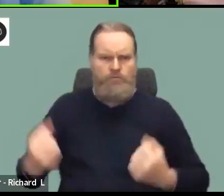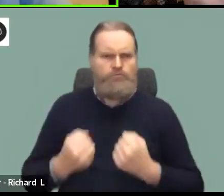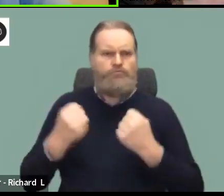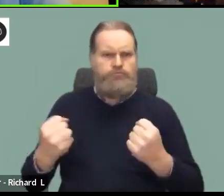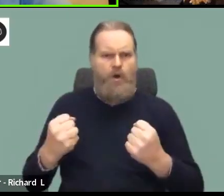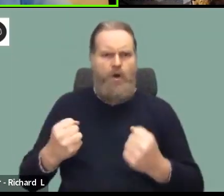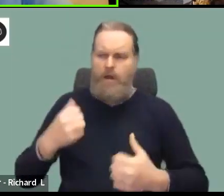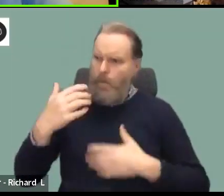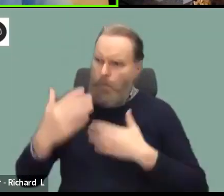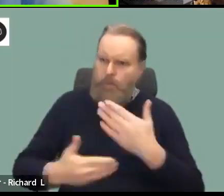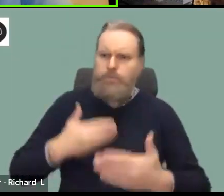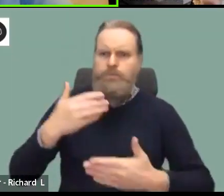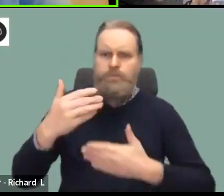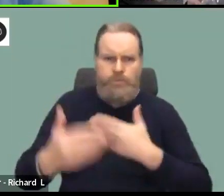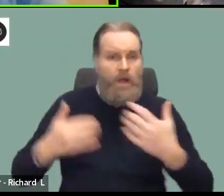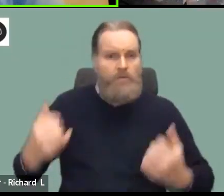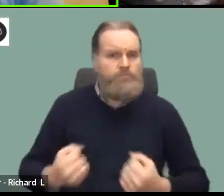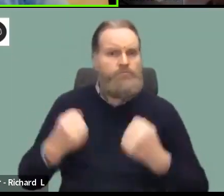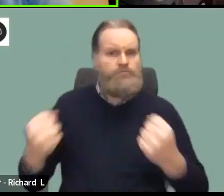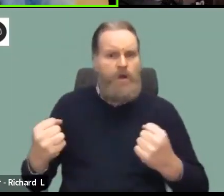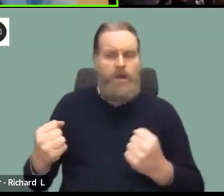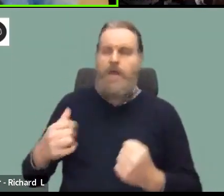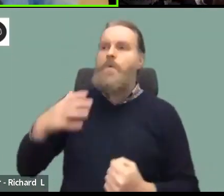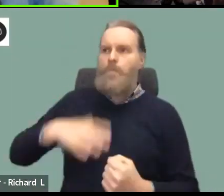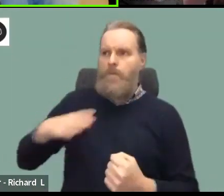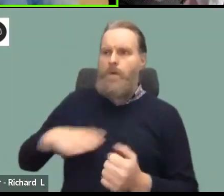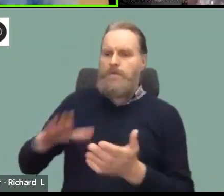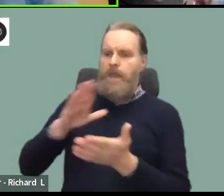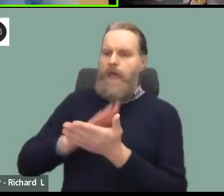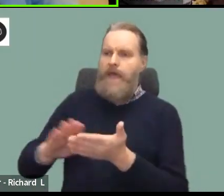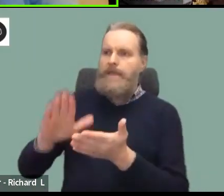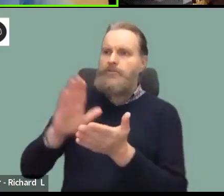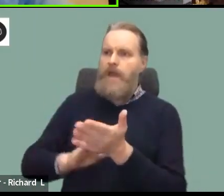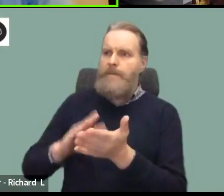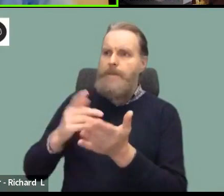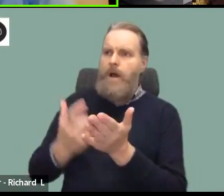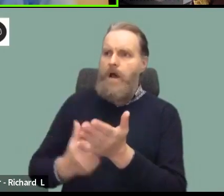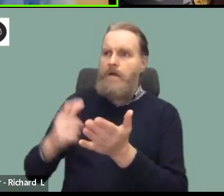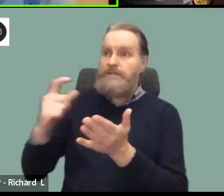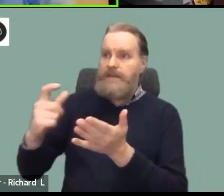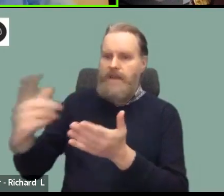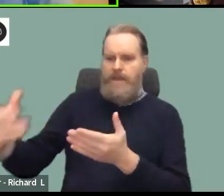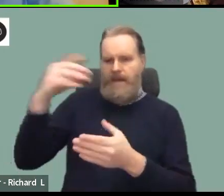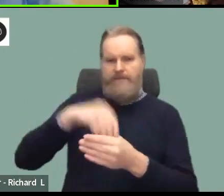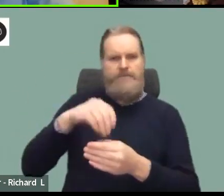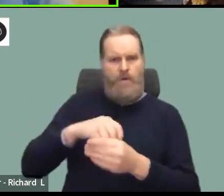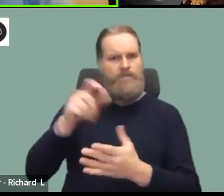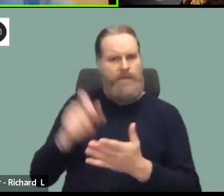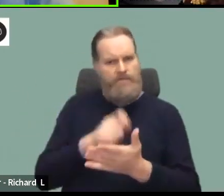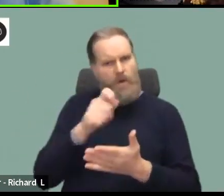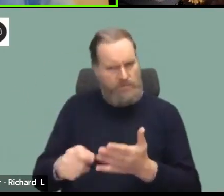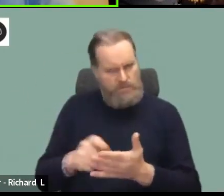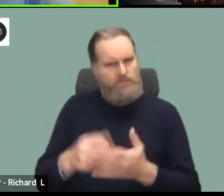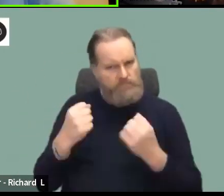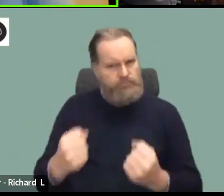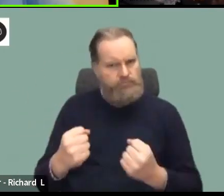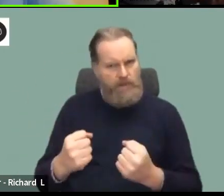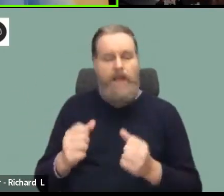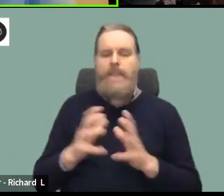going to grow and getting our second. biggest biggest department into the biggest department, international market is really, really important. So that So that's a historic review So that's a historic revolt that